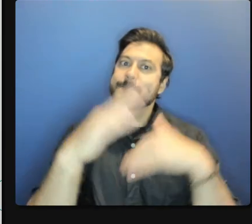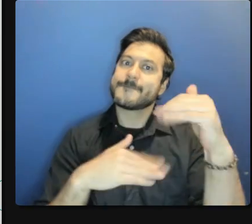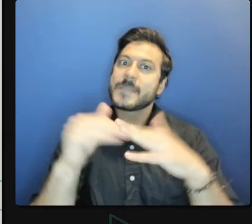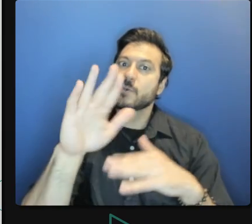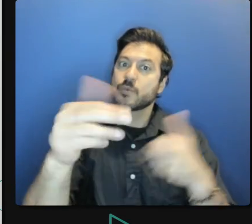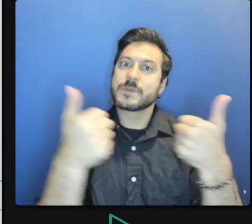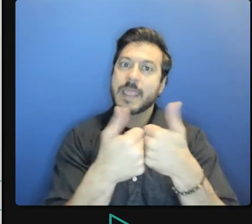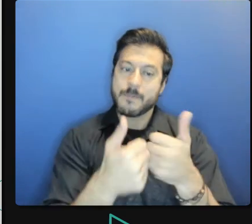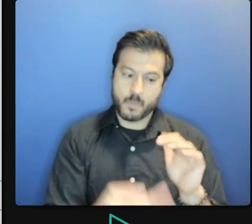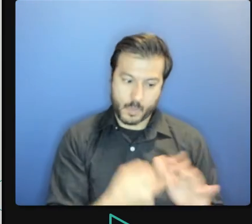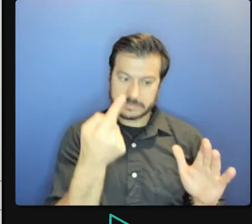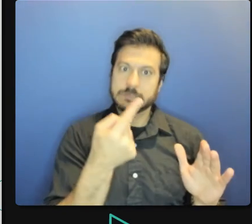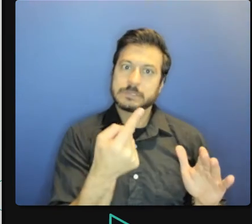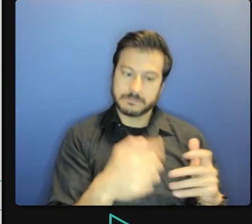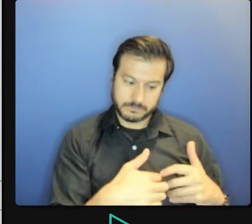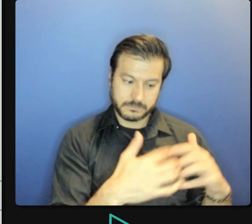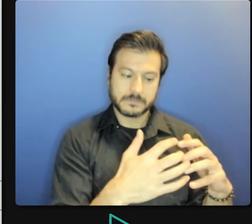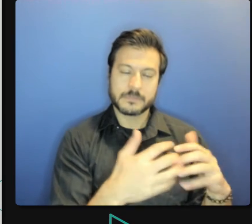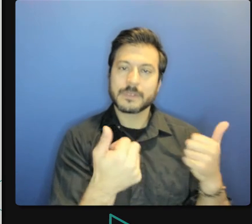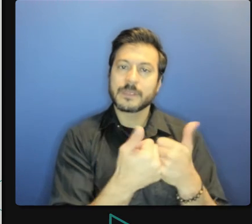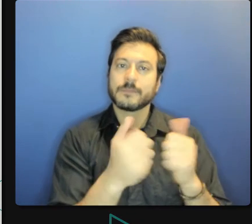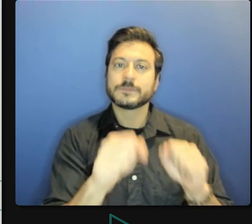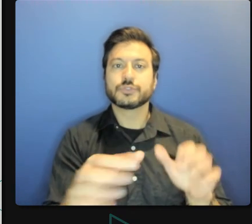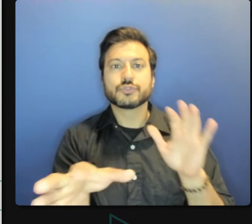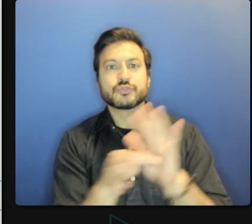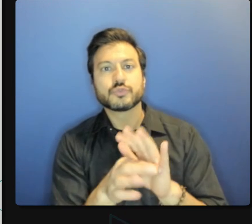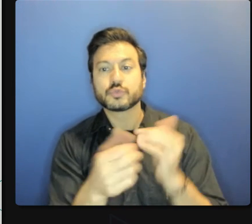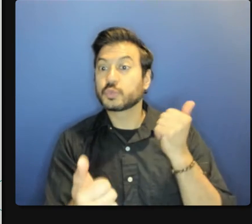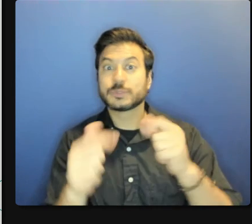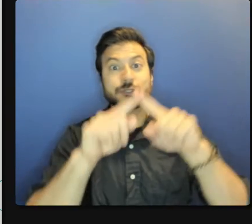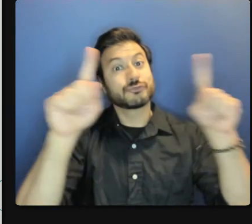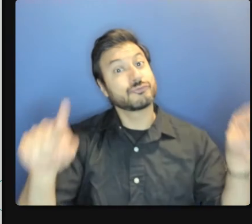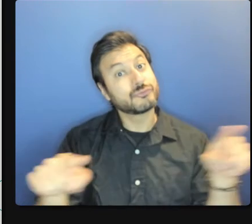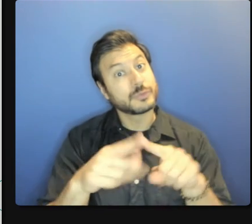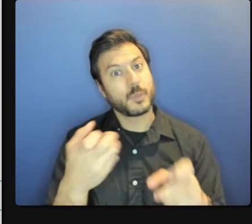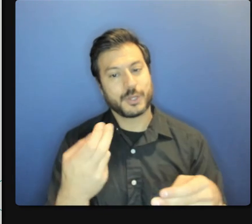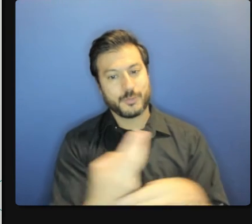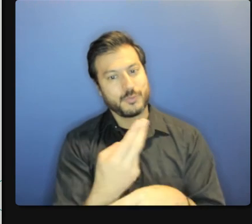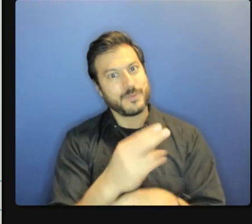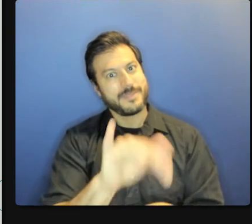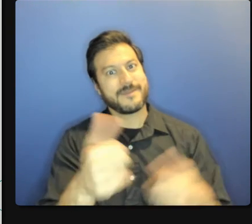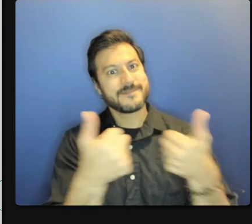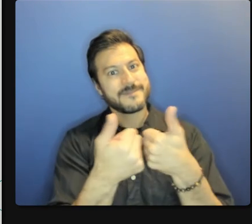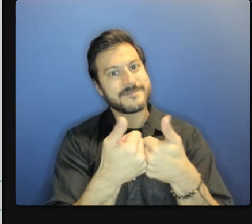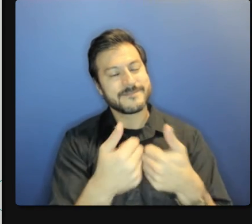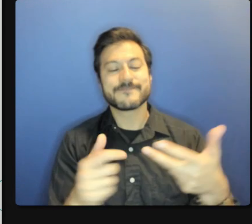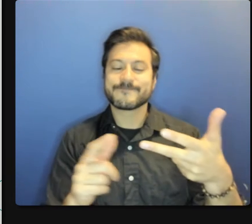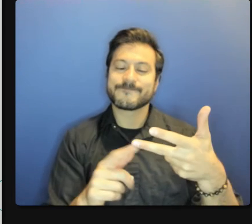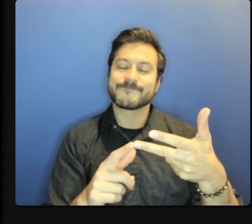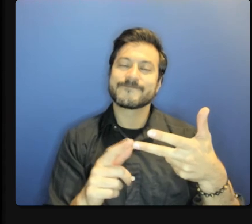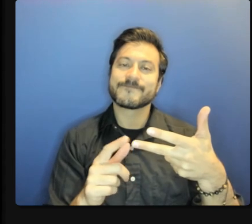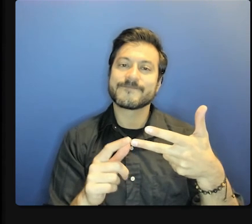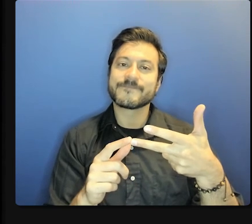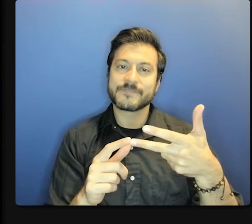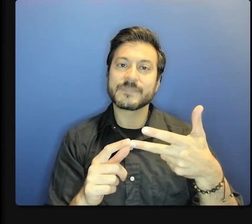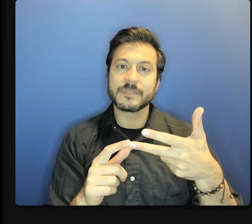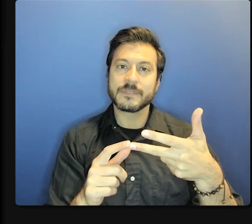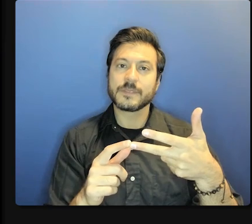Now you can build your games once, and gamers can choose which screens they want to leverage that game on. And then number three.